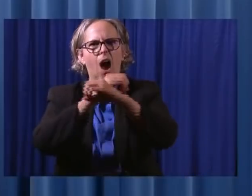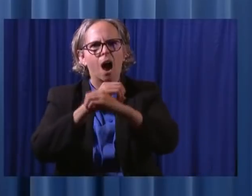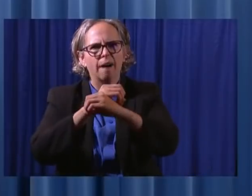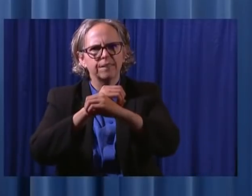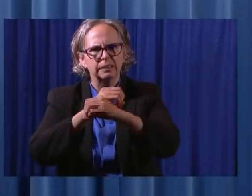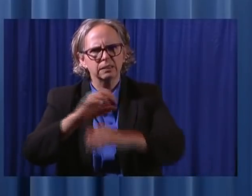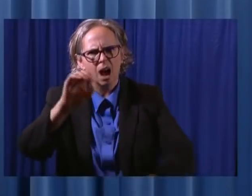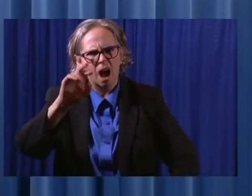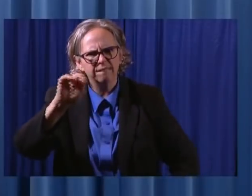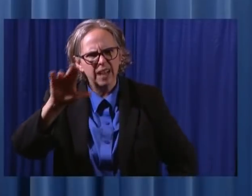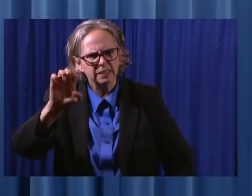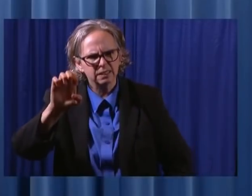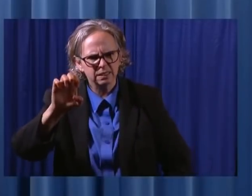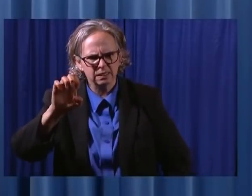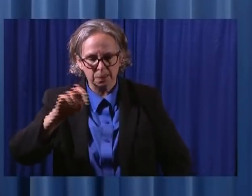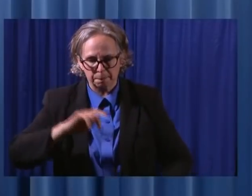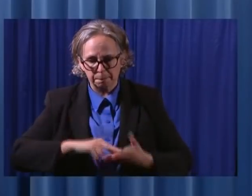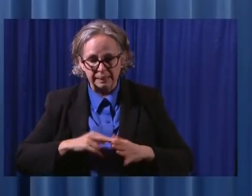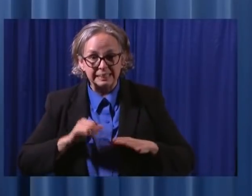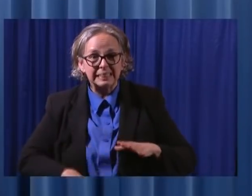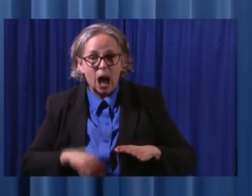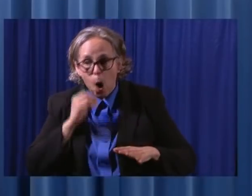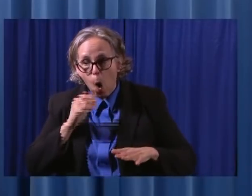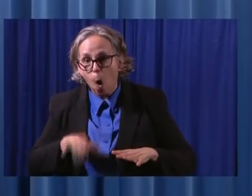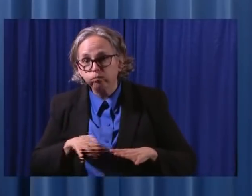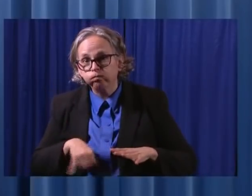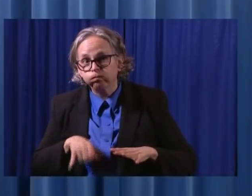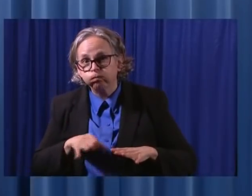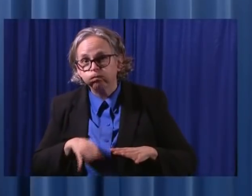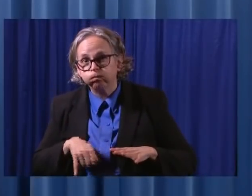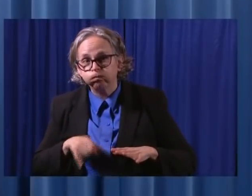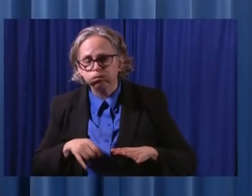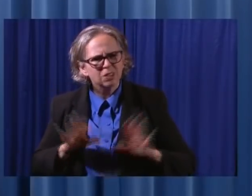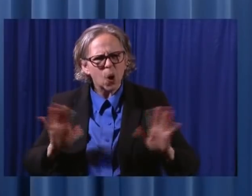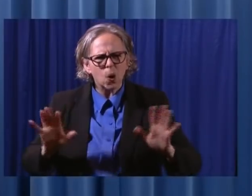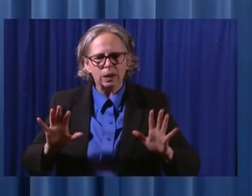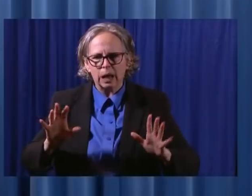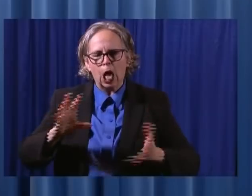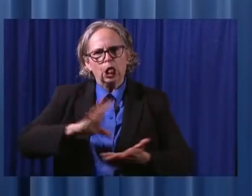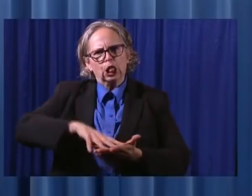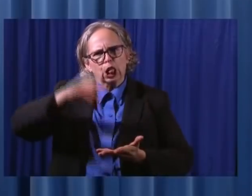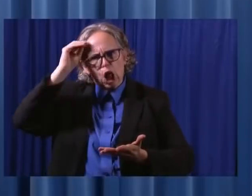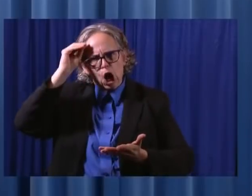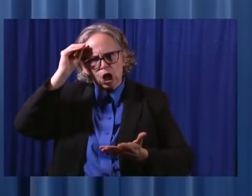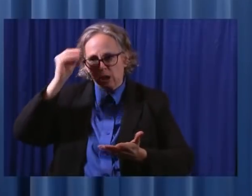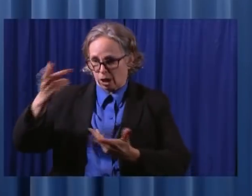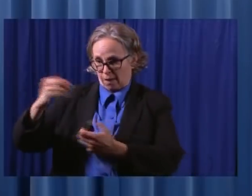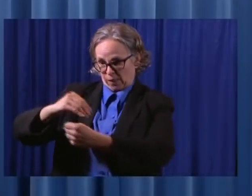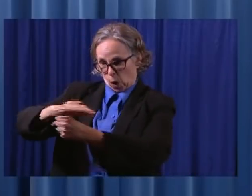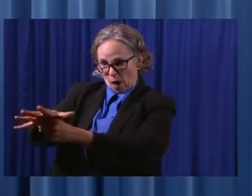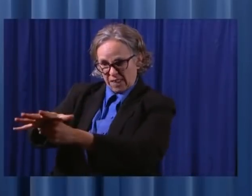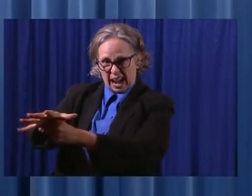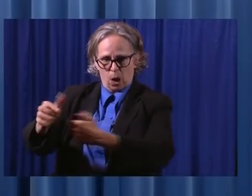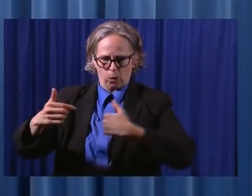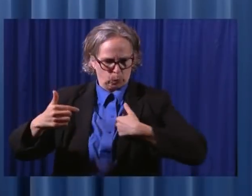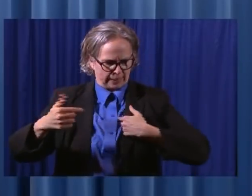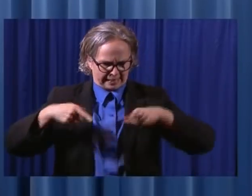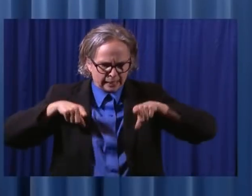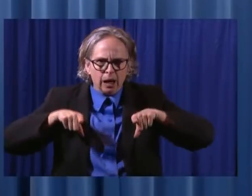THE FIGHT. THE BEST DEFENSE MOVING FORWARD IS TO BE ON THE OFFENSE. THIS MEANS THE NEXT PHASE IS NOT ABOUT HUNKERING DOWN BUT LEARNING TO LIVE WITH THE